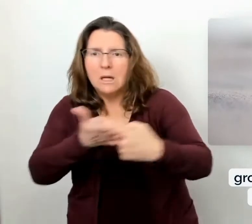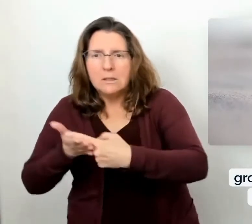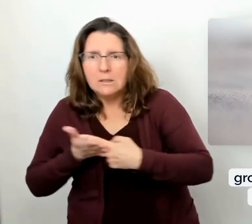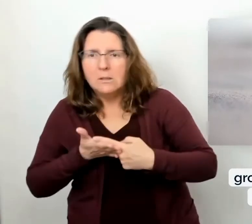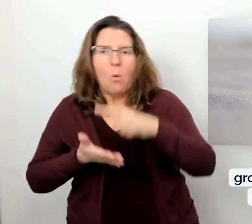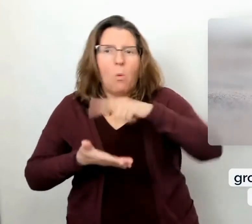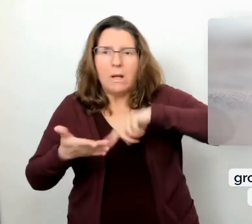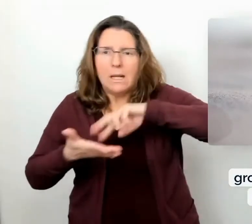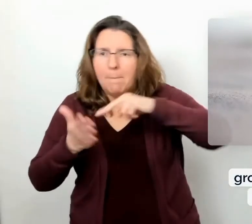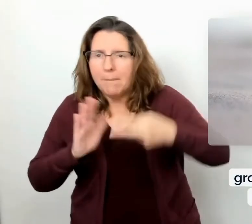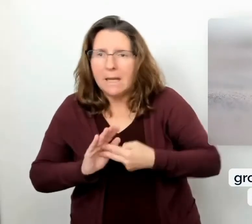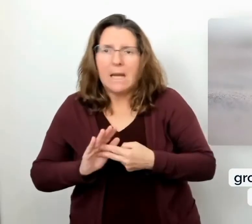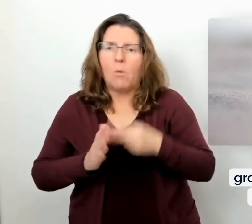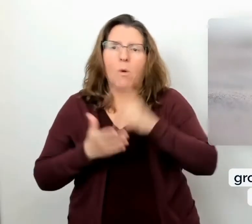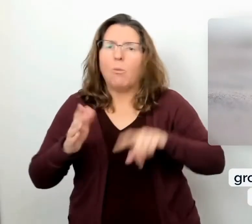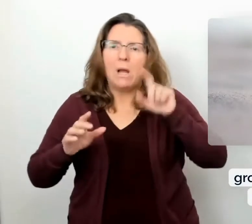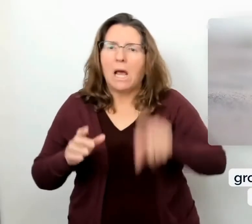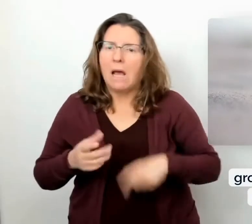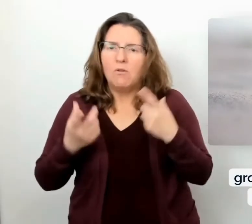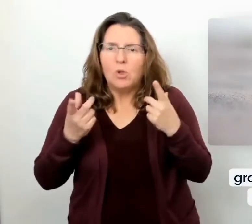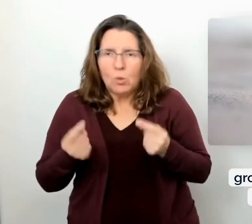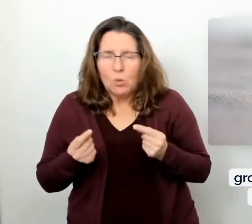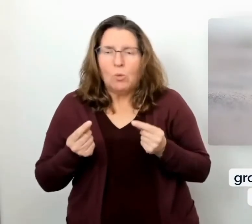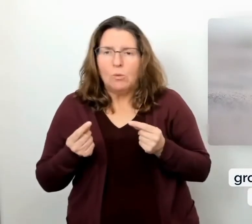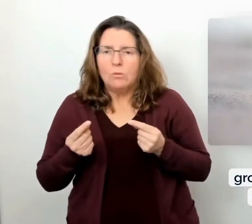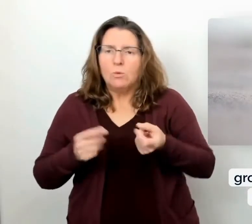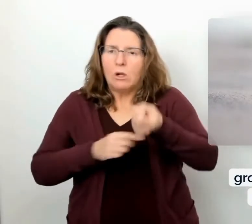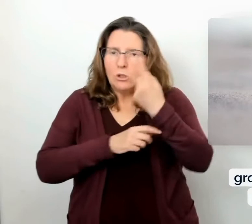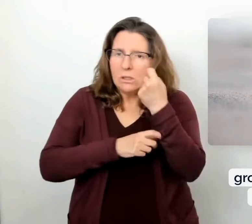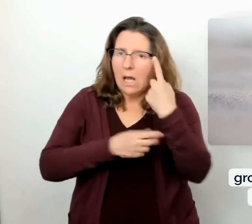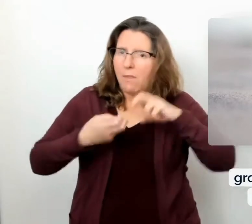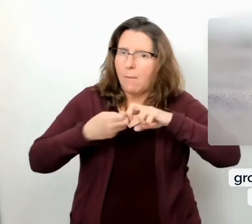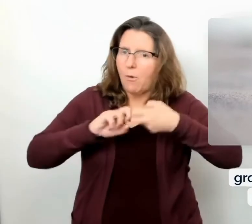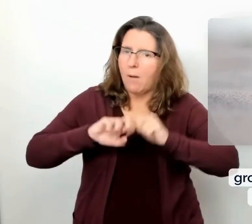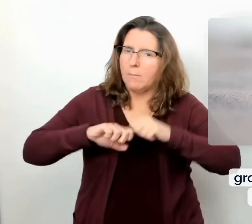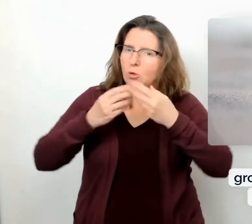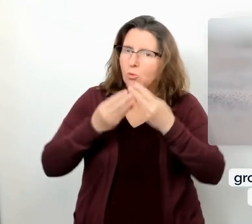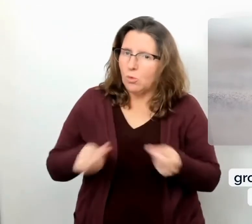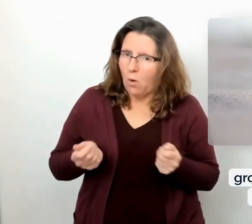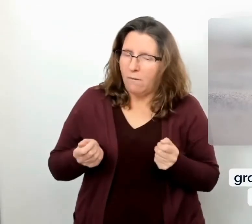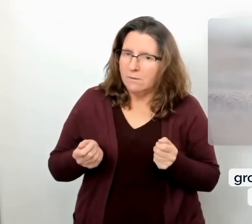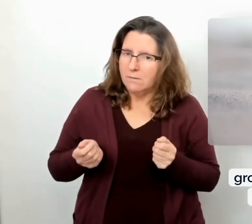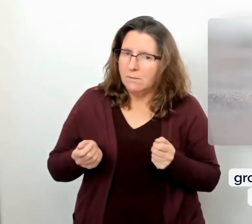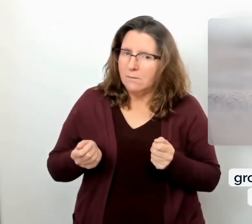Remember my earlier points about interdependence and helping out?